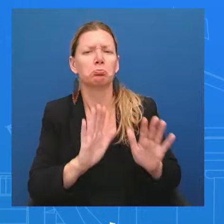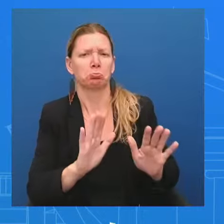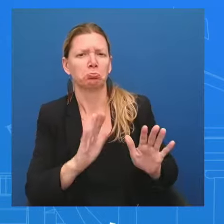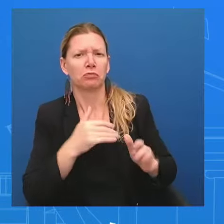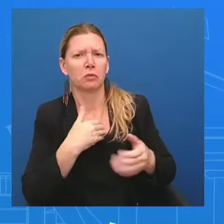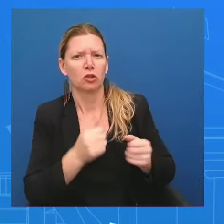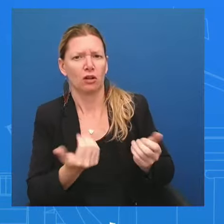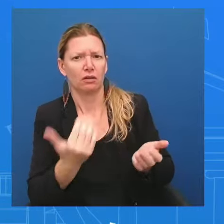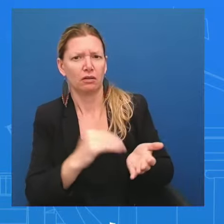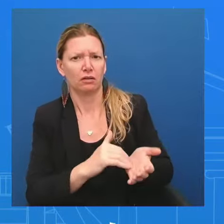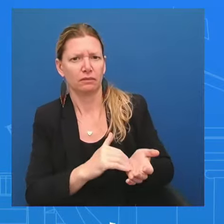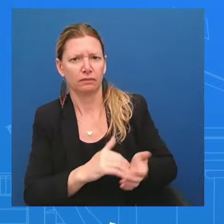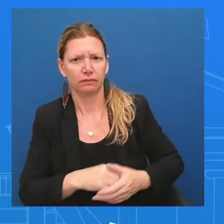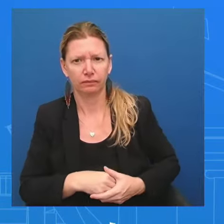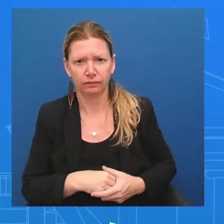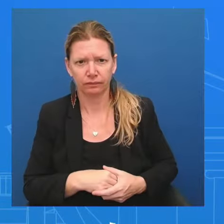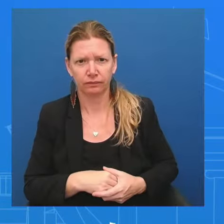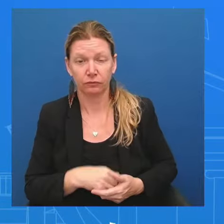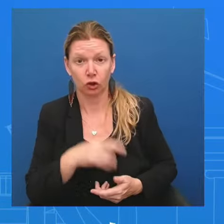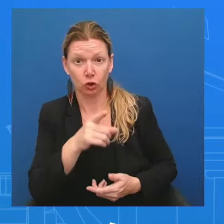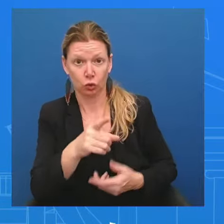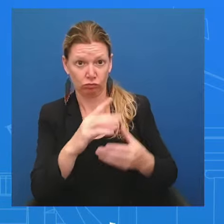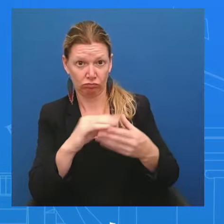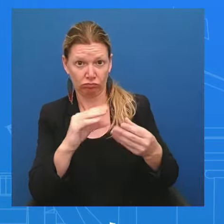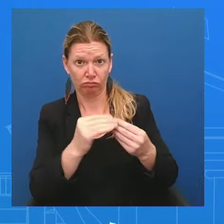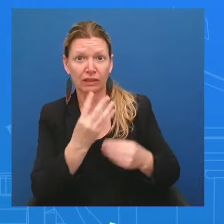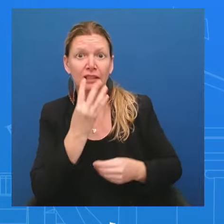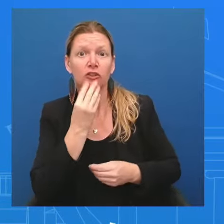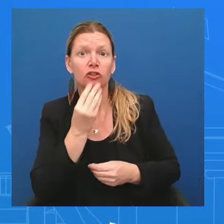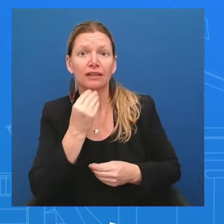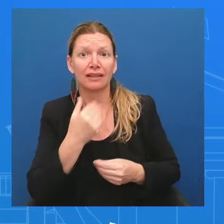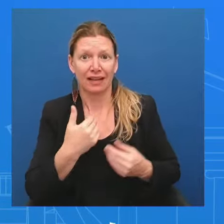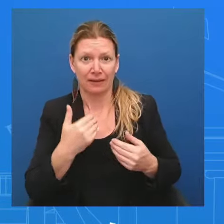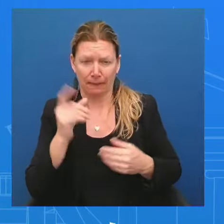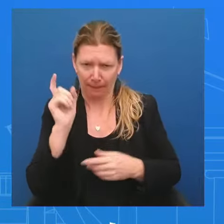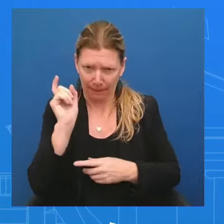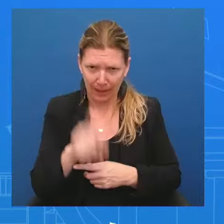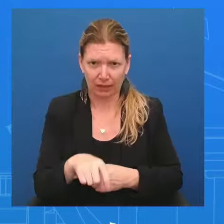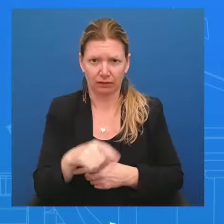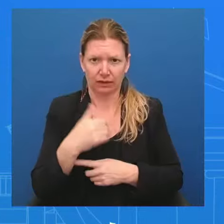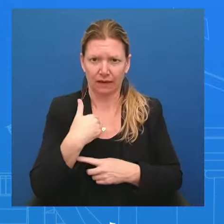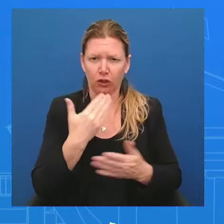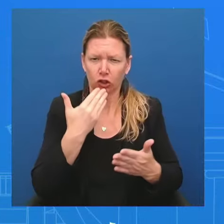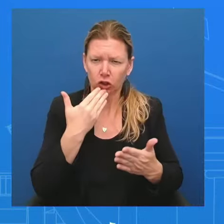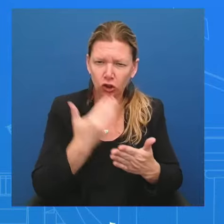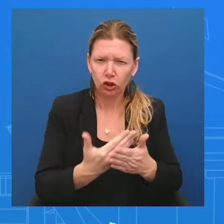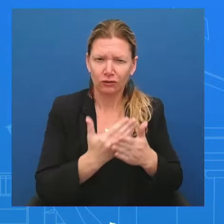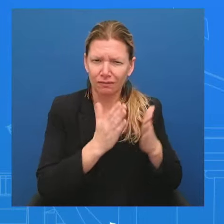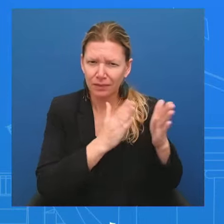a viable plan to evacuate one and a half million civilians. Correct? You said that many times. Mr. Kirby: We want to see a viable,